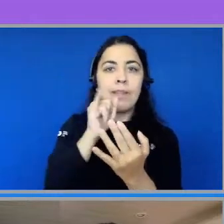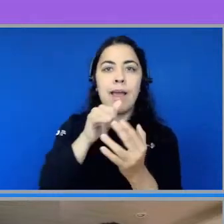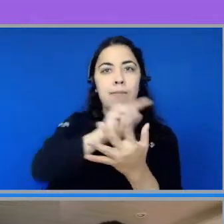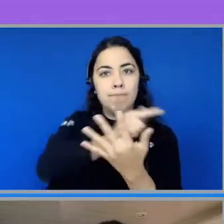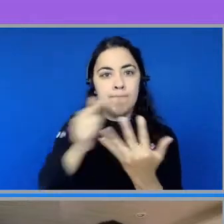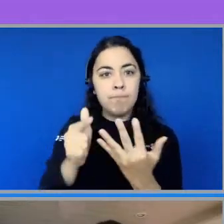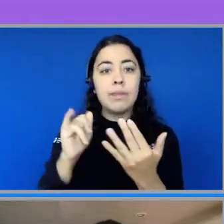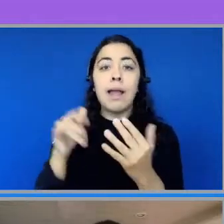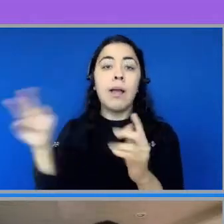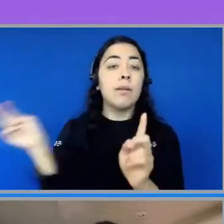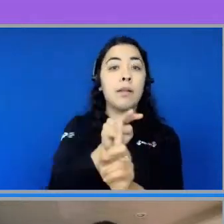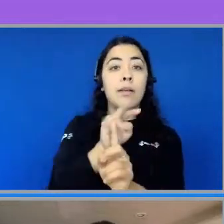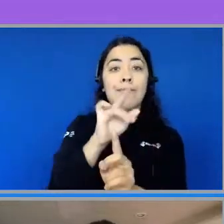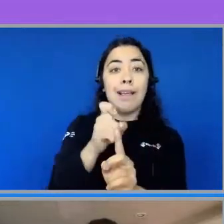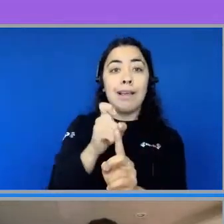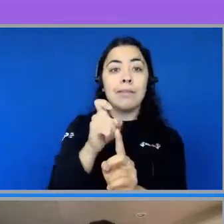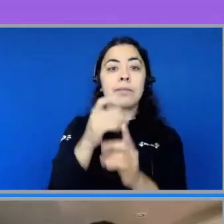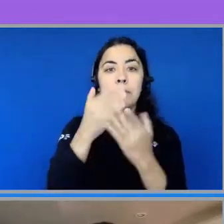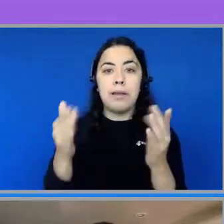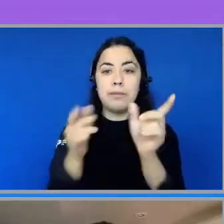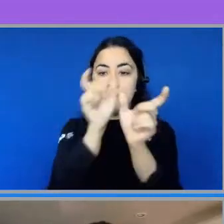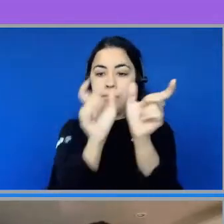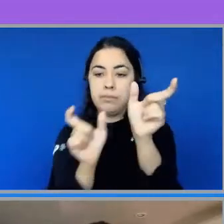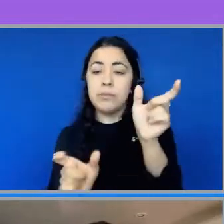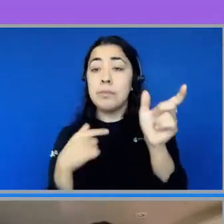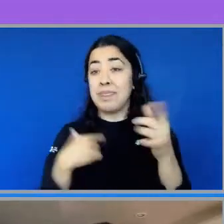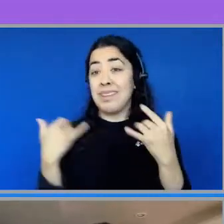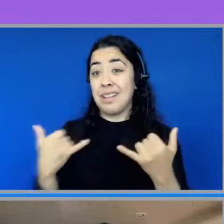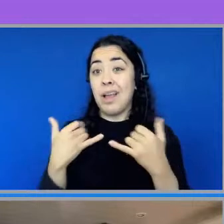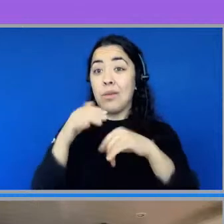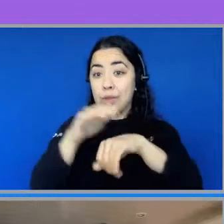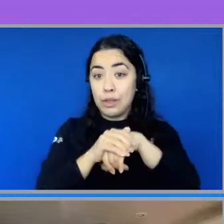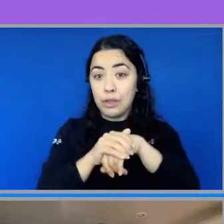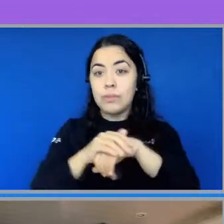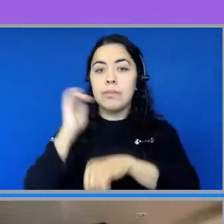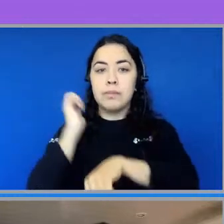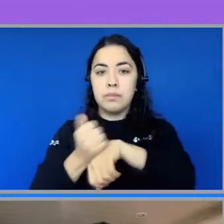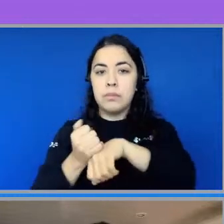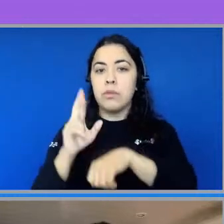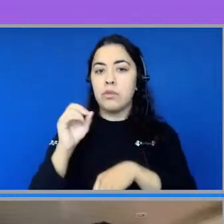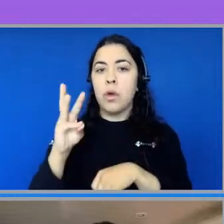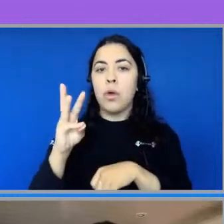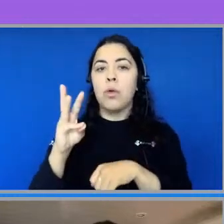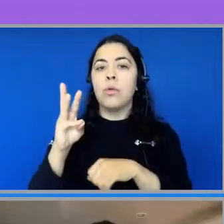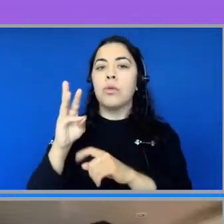we can go back to our flex items. I'm again in English. I'm